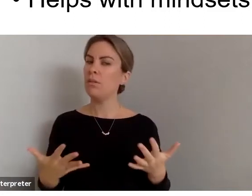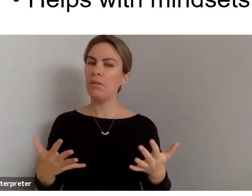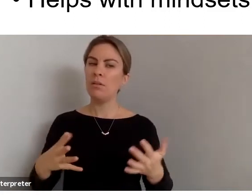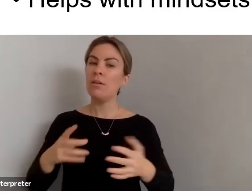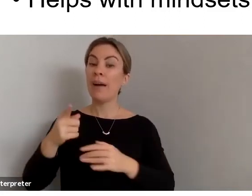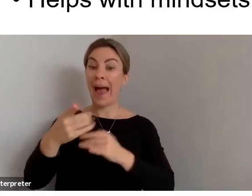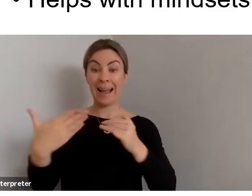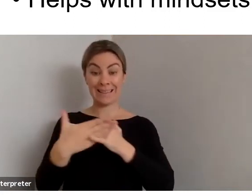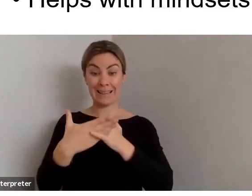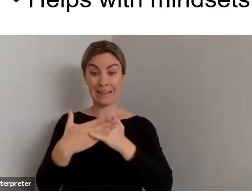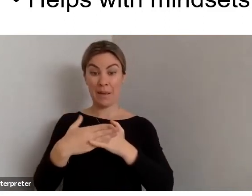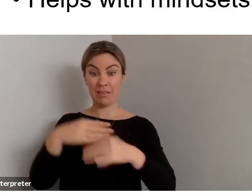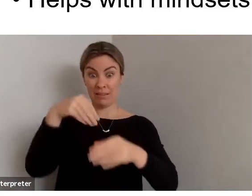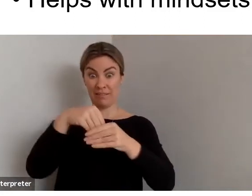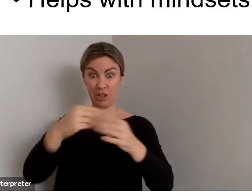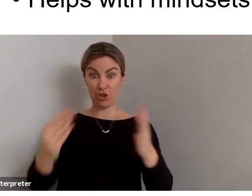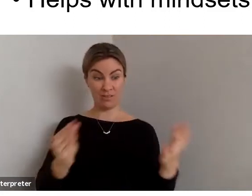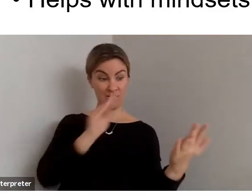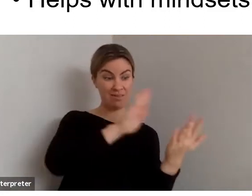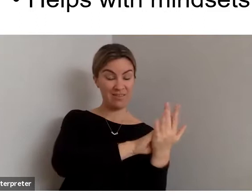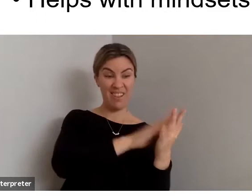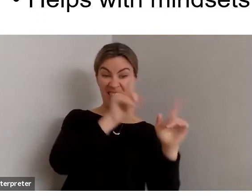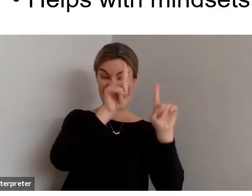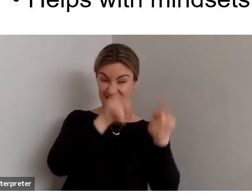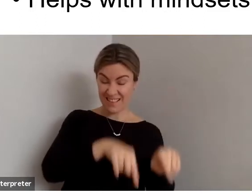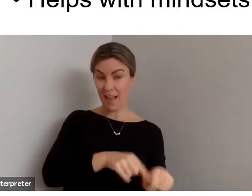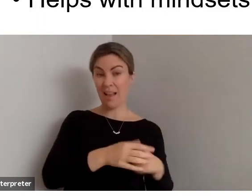You do this, than that, and it's done.